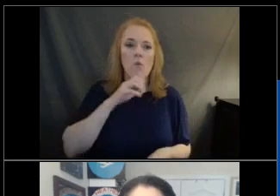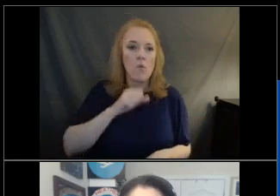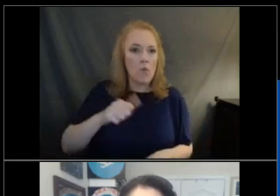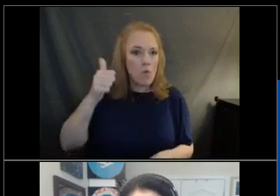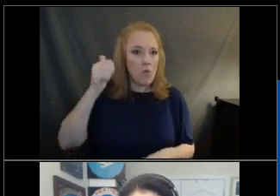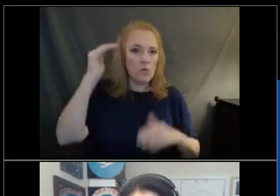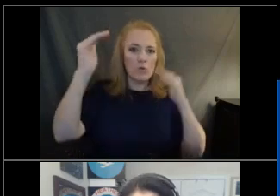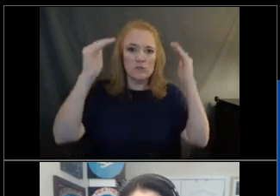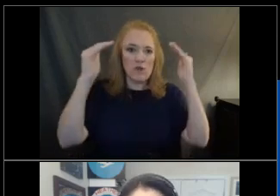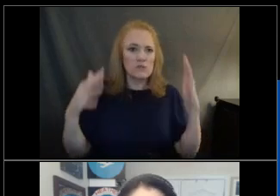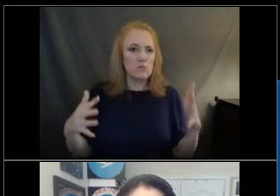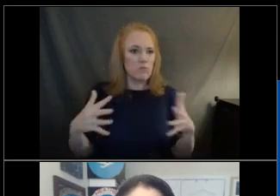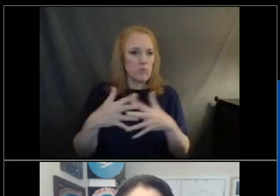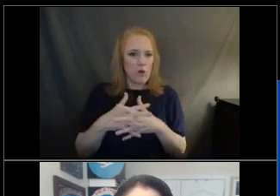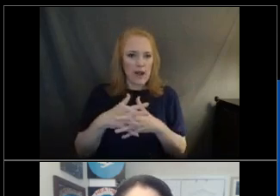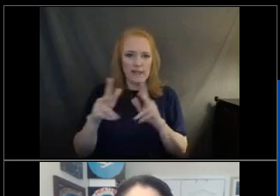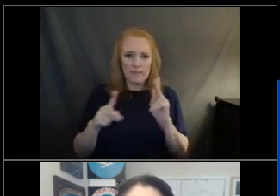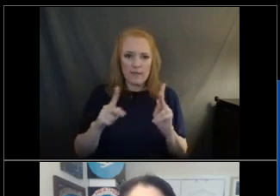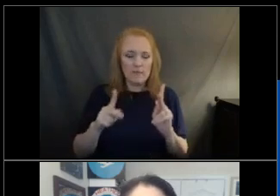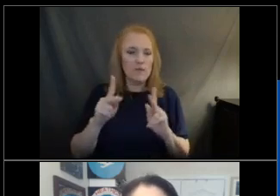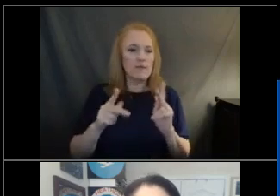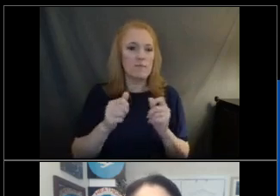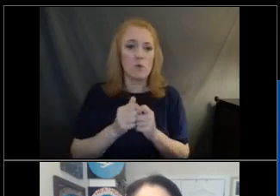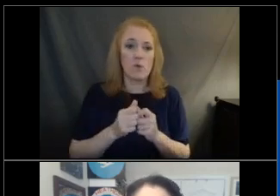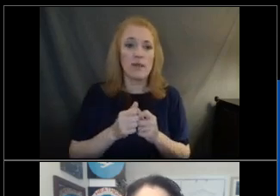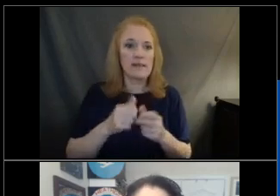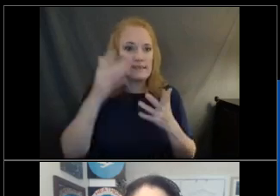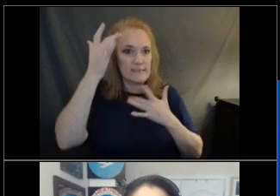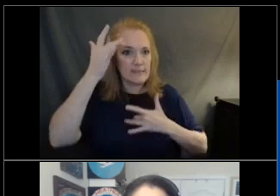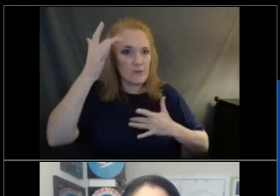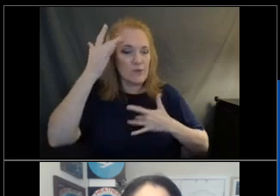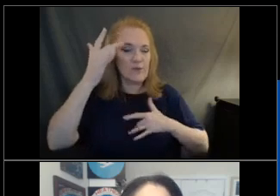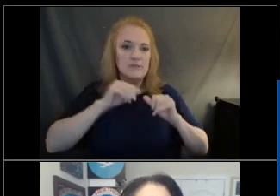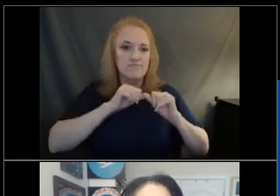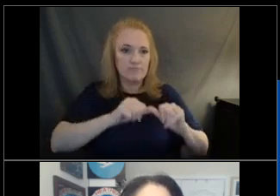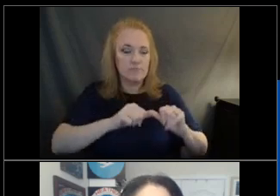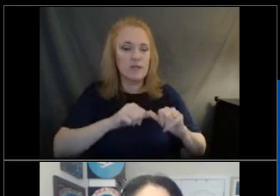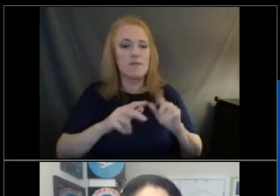pregnant people, people with chronic medical conditions, outdoor workers,